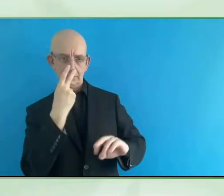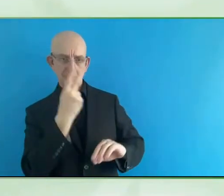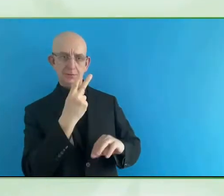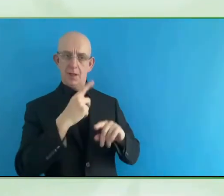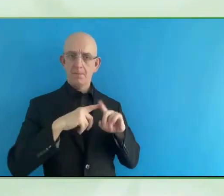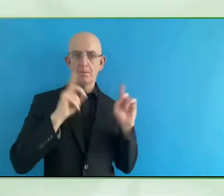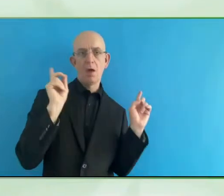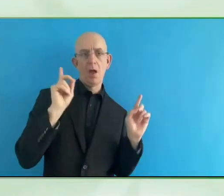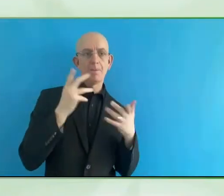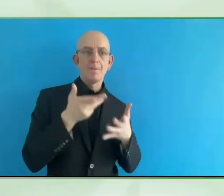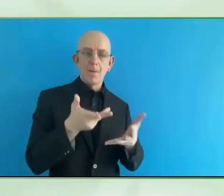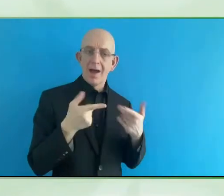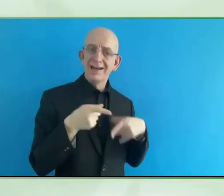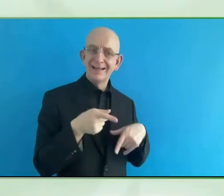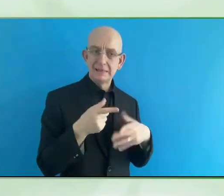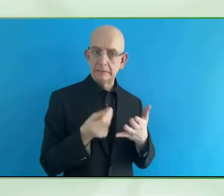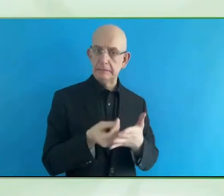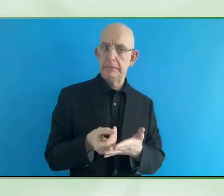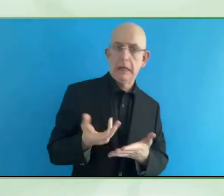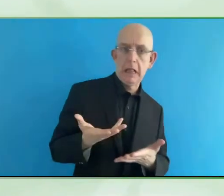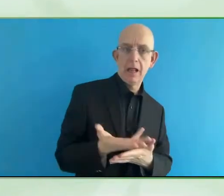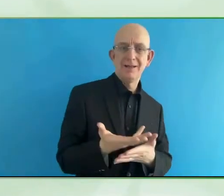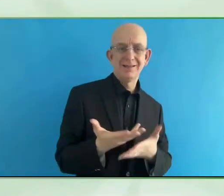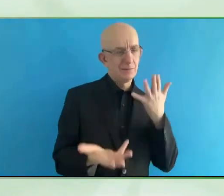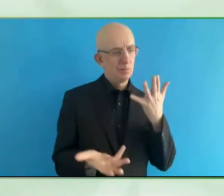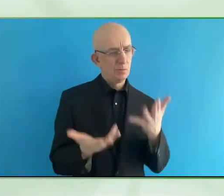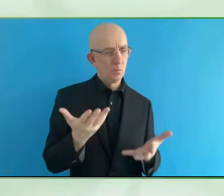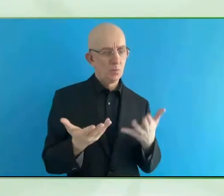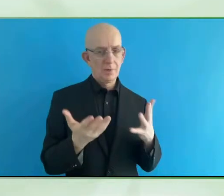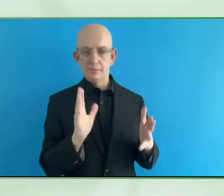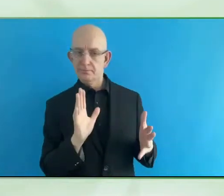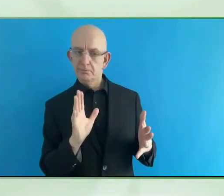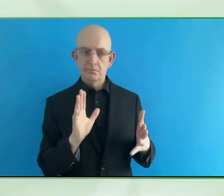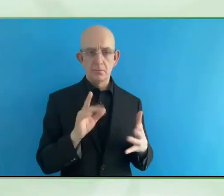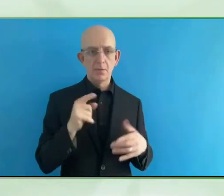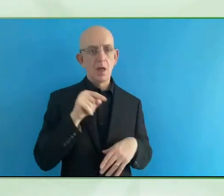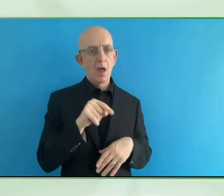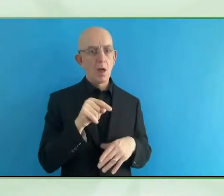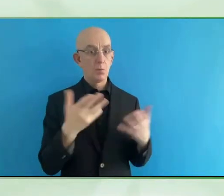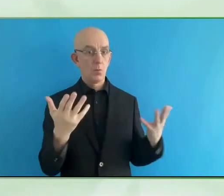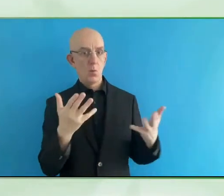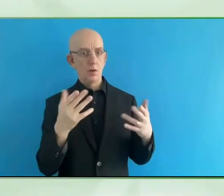So we're sitting in the UN, talking about fashion and education.